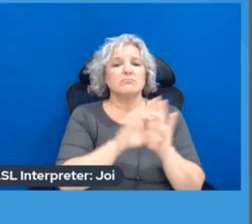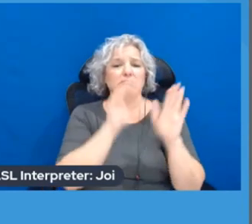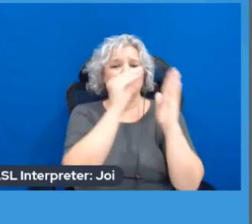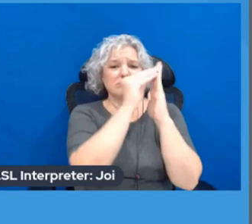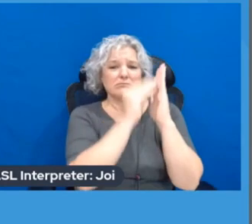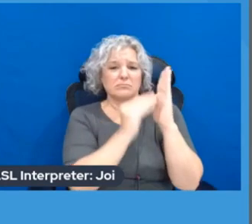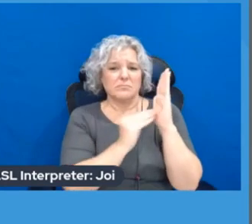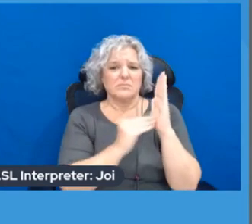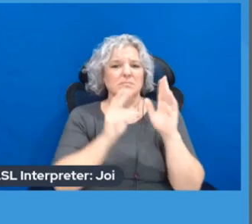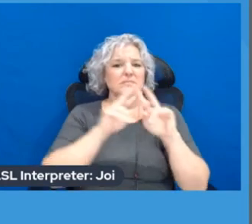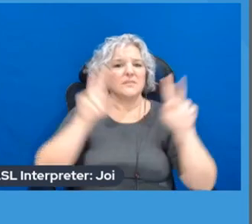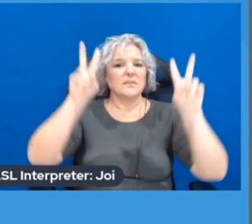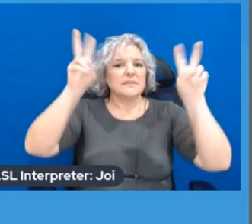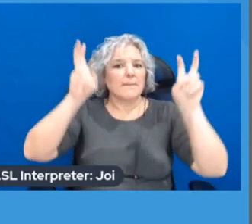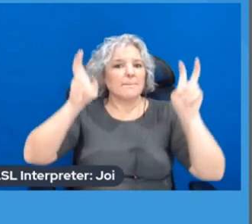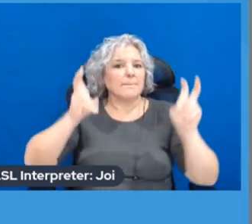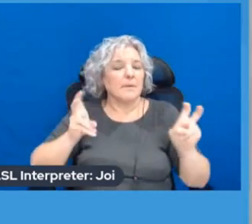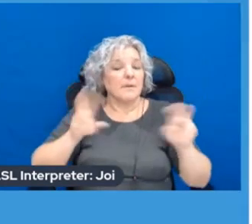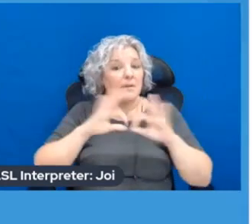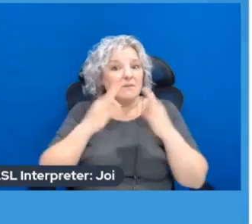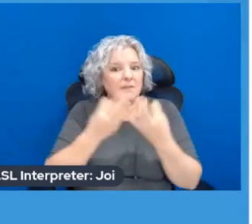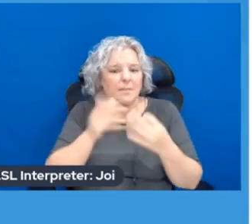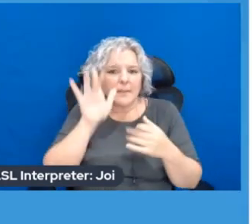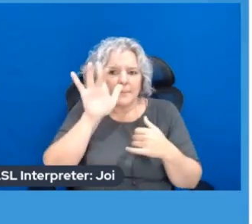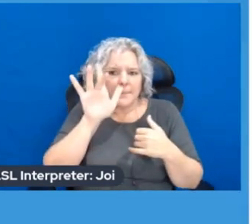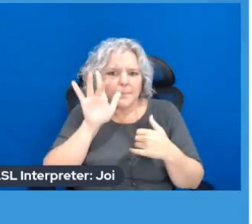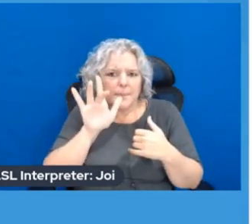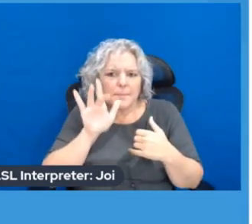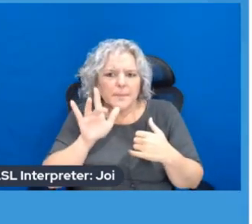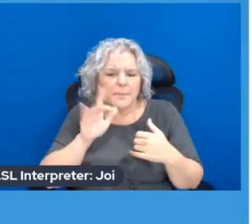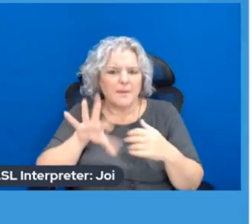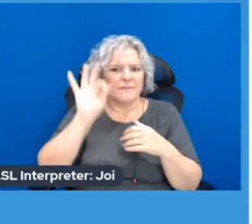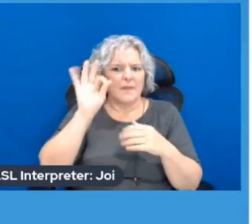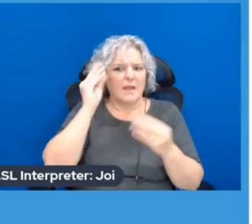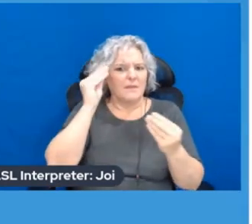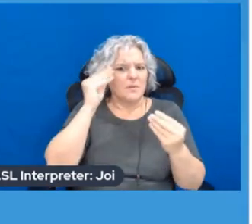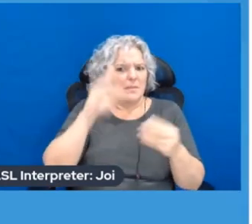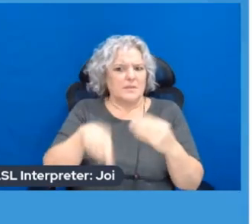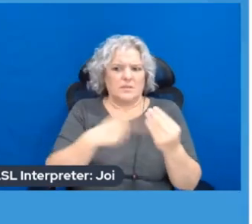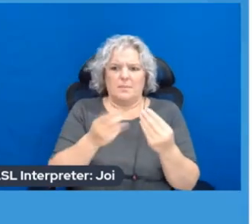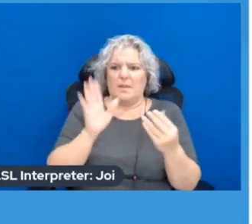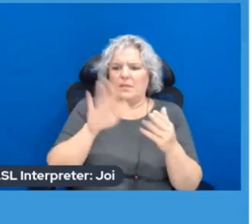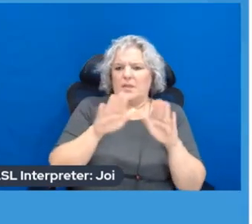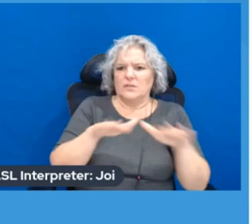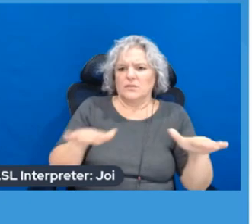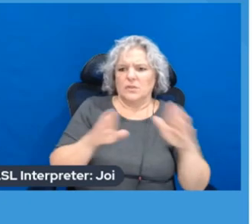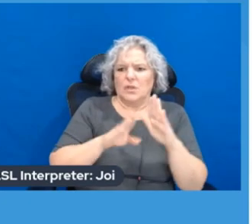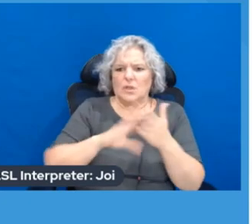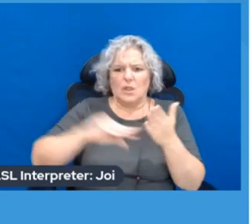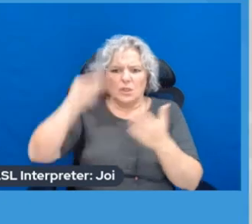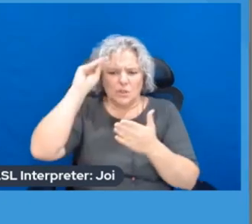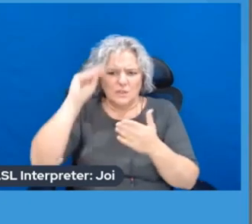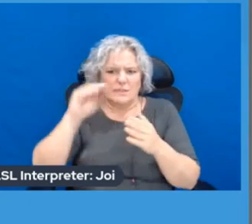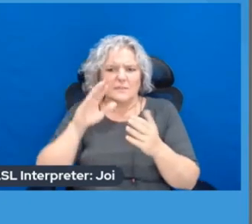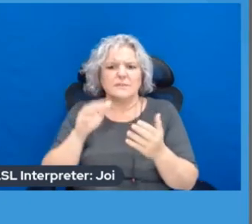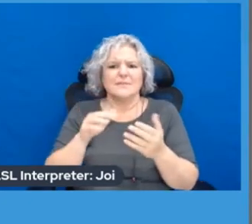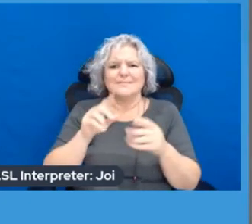Families can find useful information on supporting their child's learning and development at home across both topics.